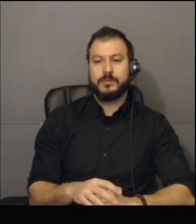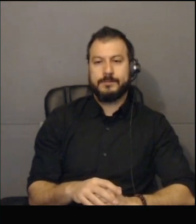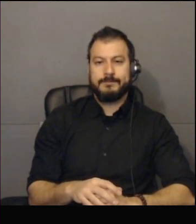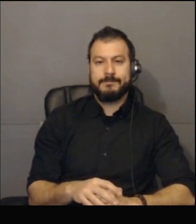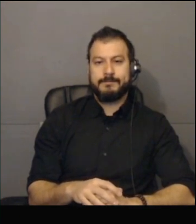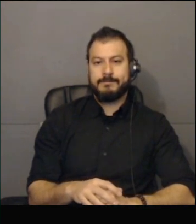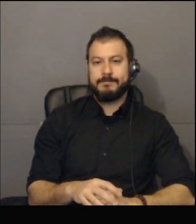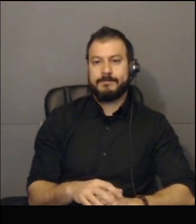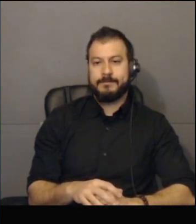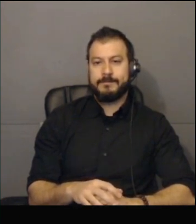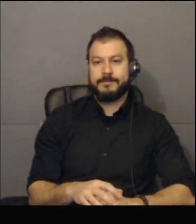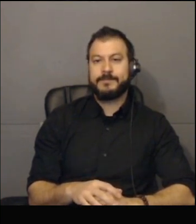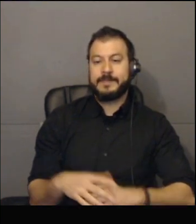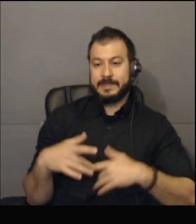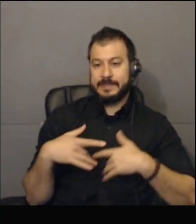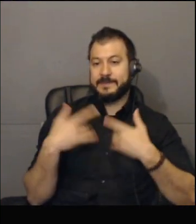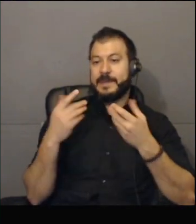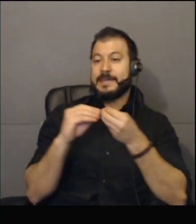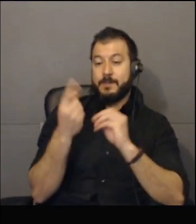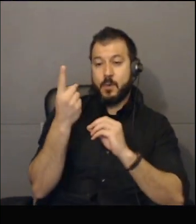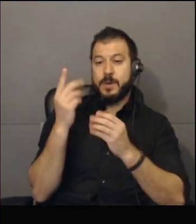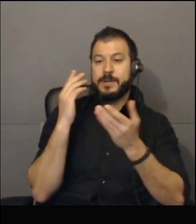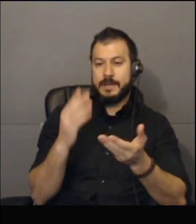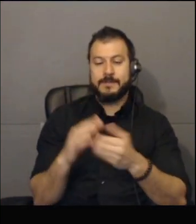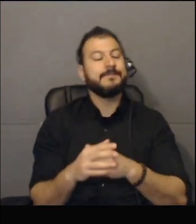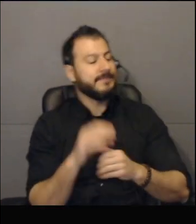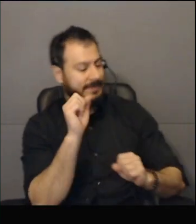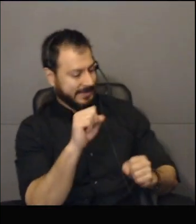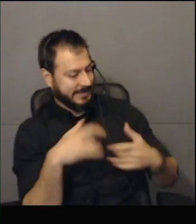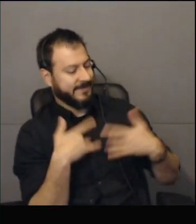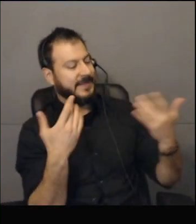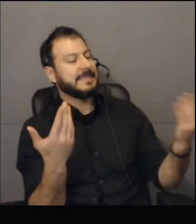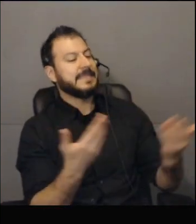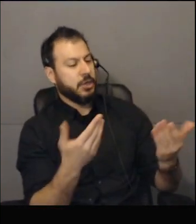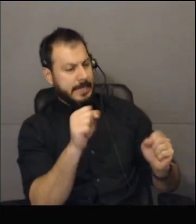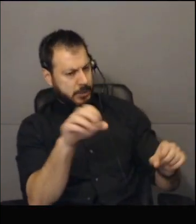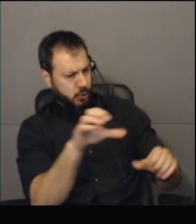Event number one, if any, is here yes, can you do the same for North Europe please?